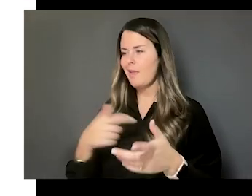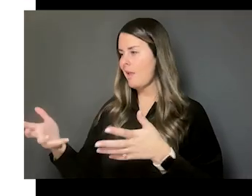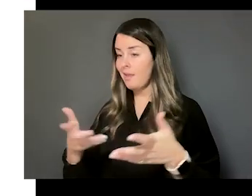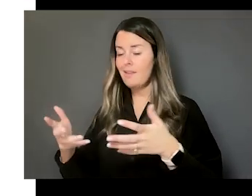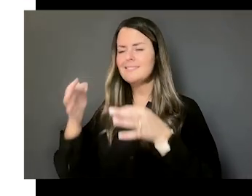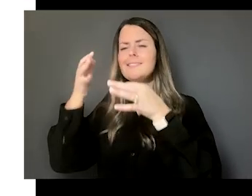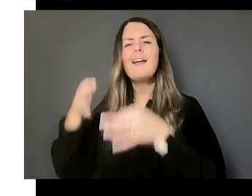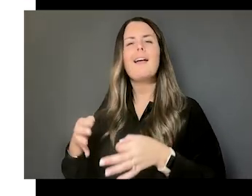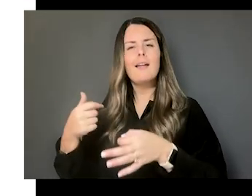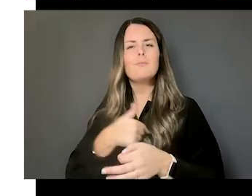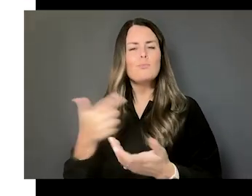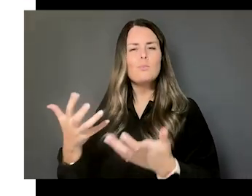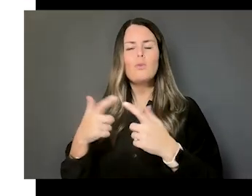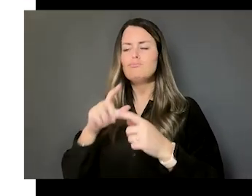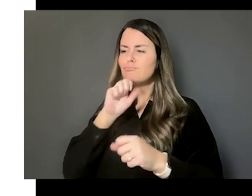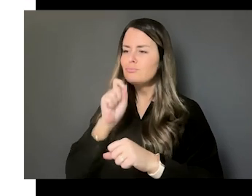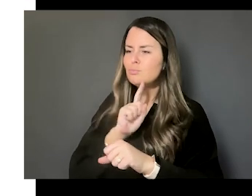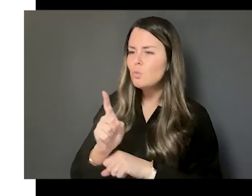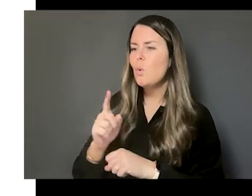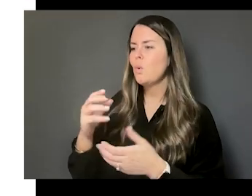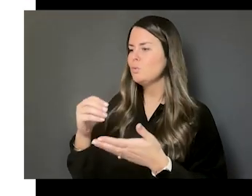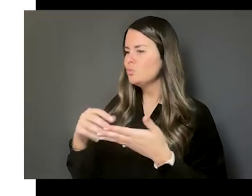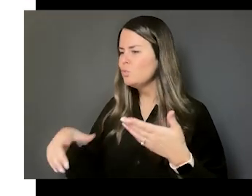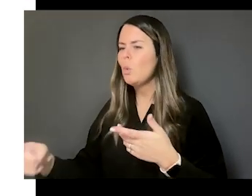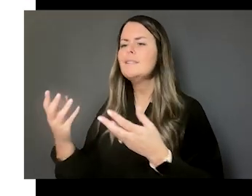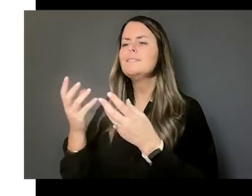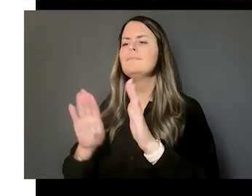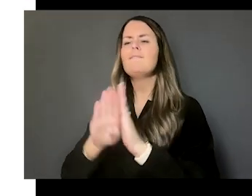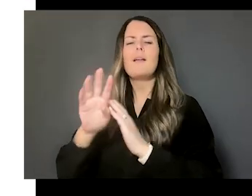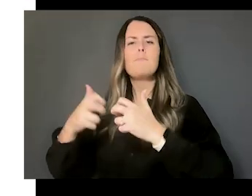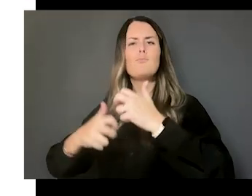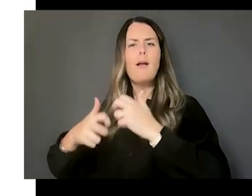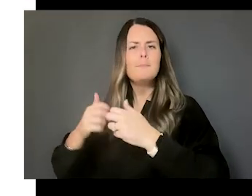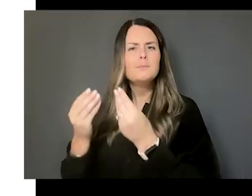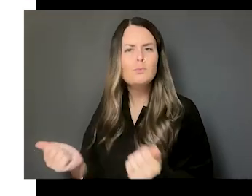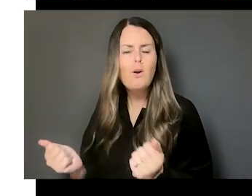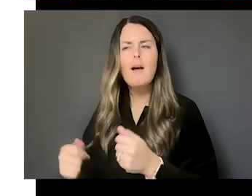we wanted to ensure that students develop problem solving skills, deep content knowledge